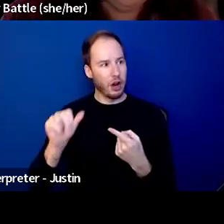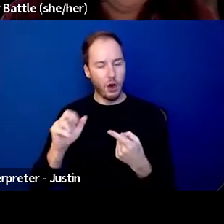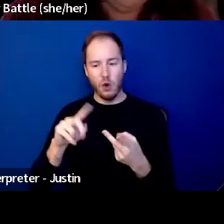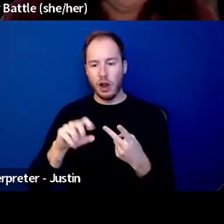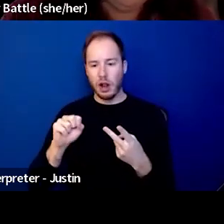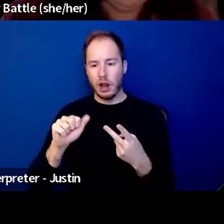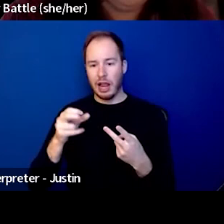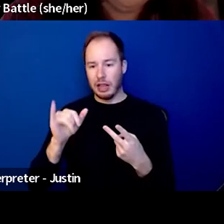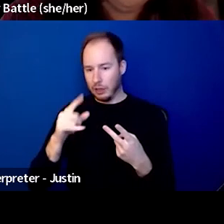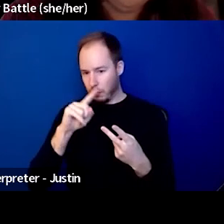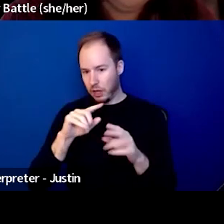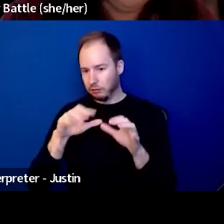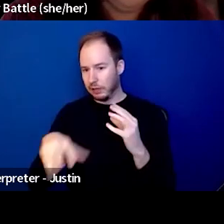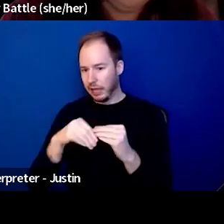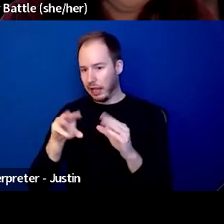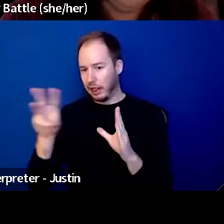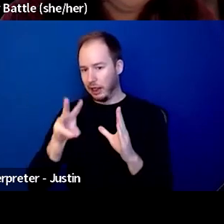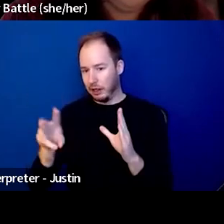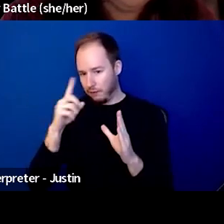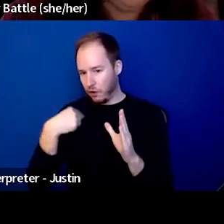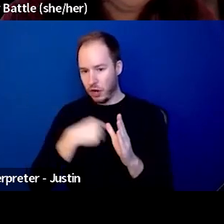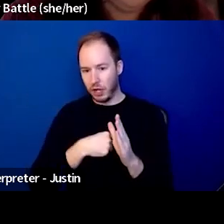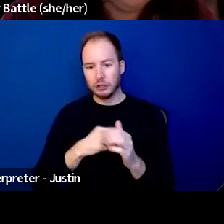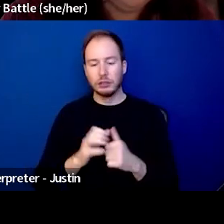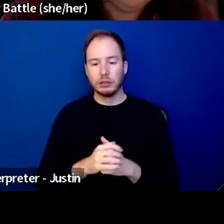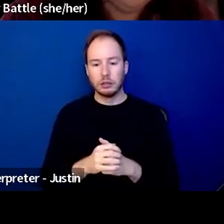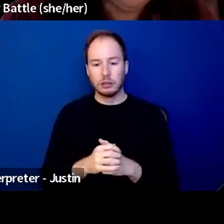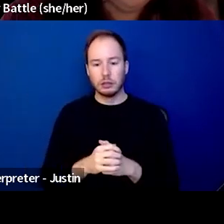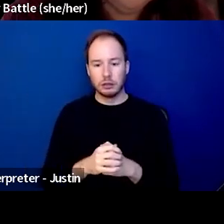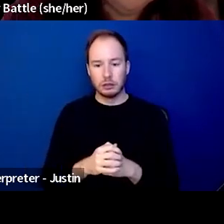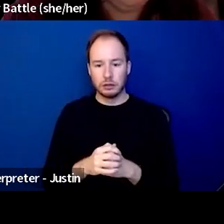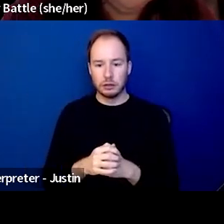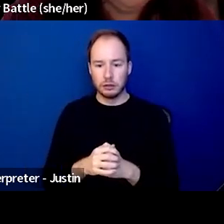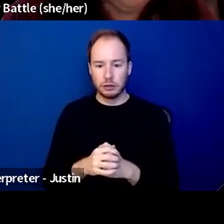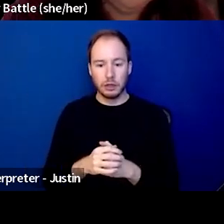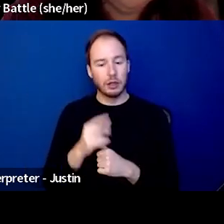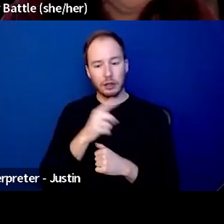That'd be great. And speaking of the playbooks,